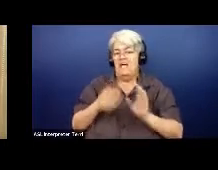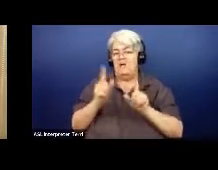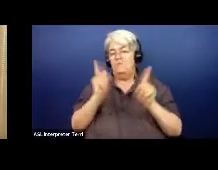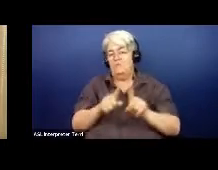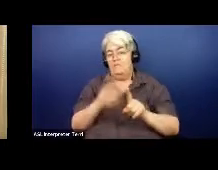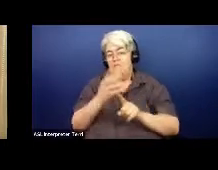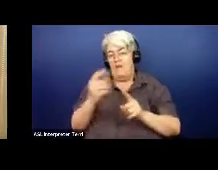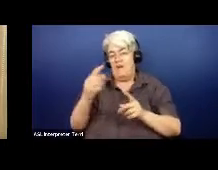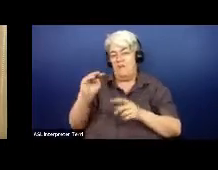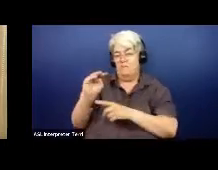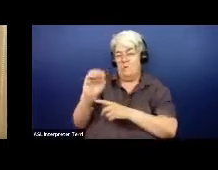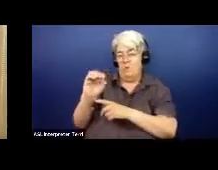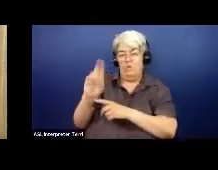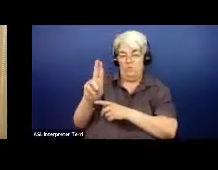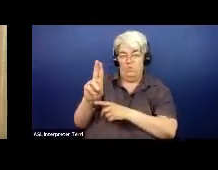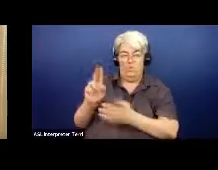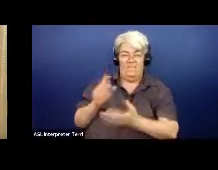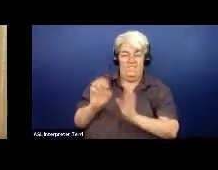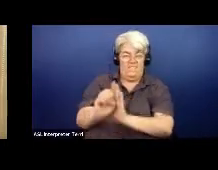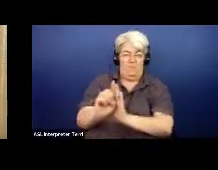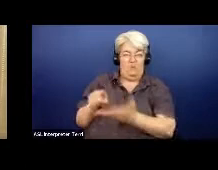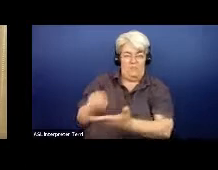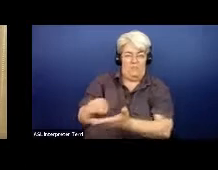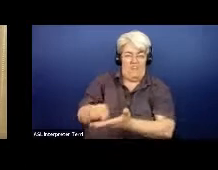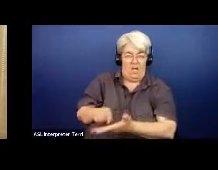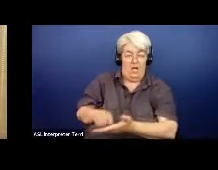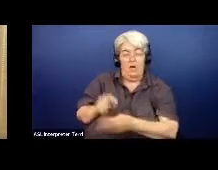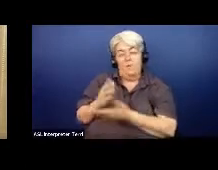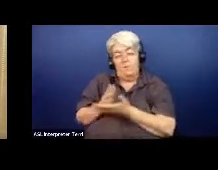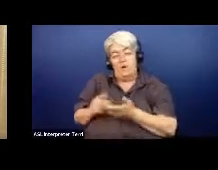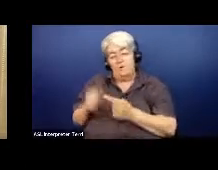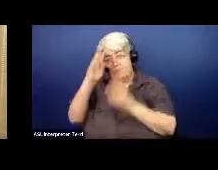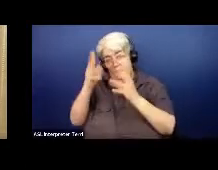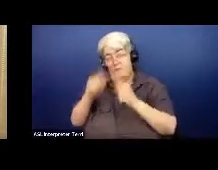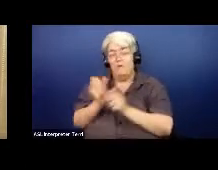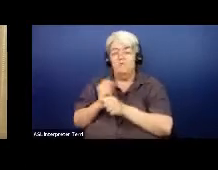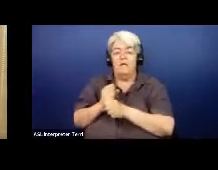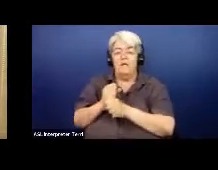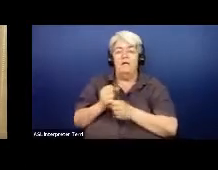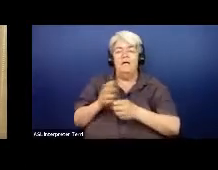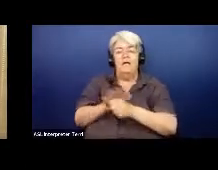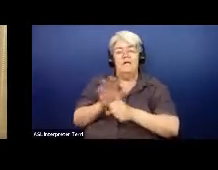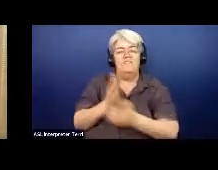There's some section there about really thinking about producing a good body of evidence. You are not just doing the work about